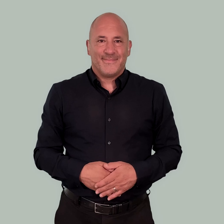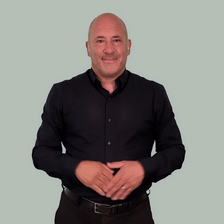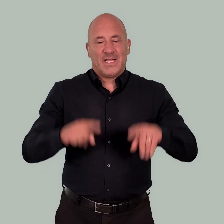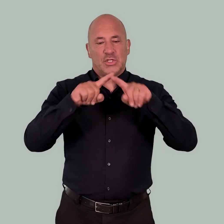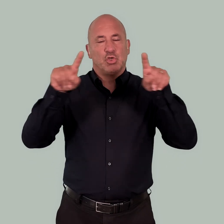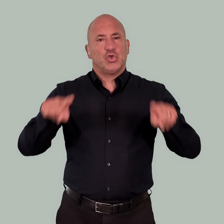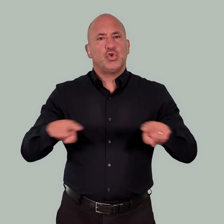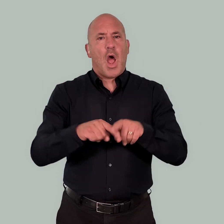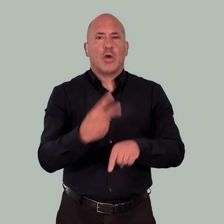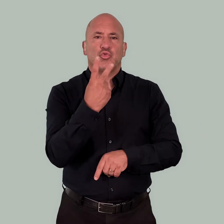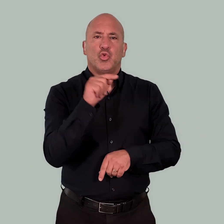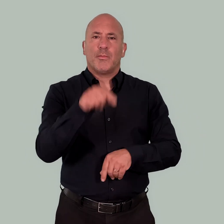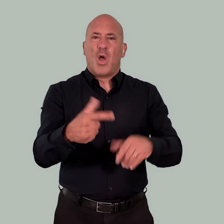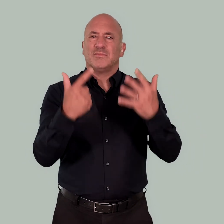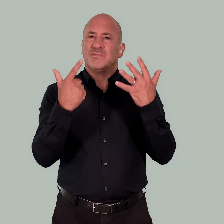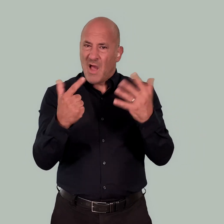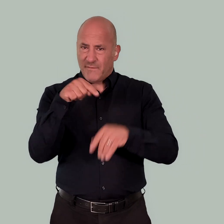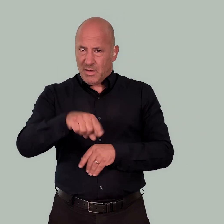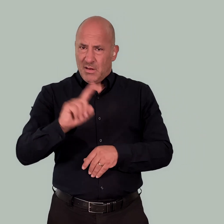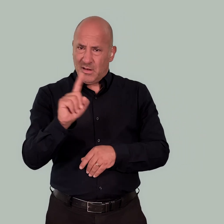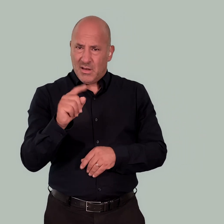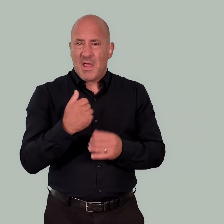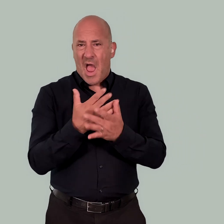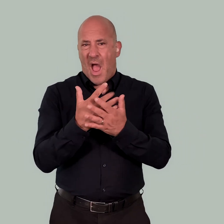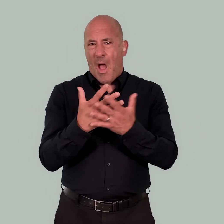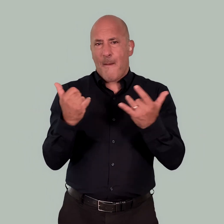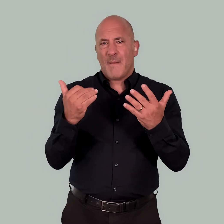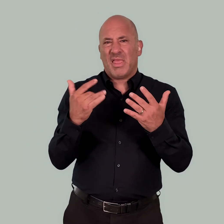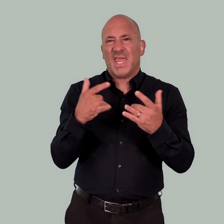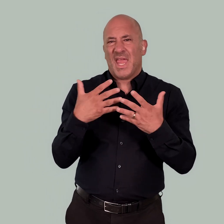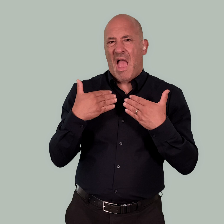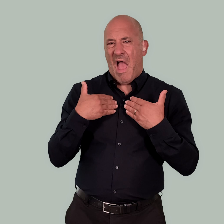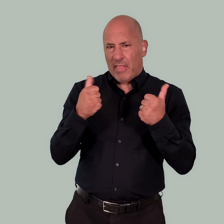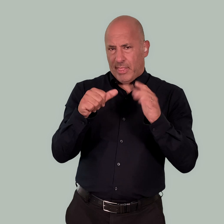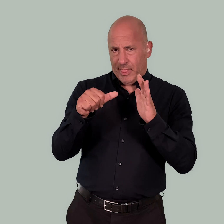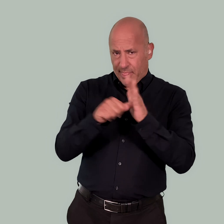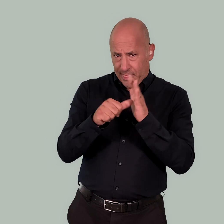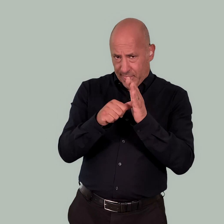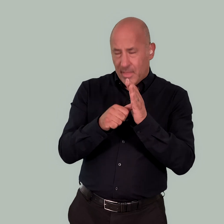2.20 Chart 2.7 shows the number of health conditions